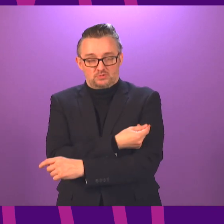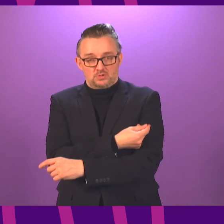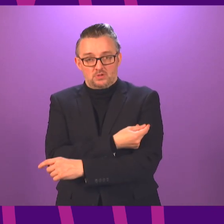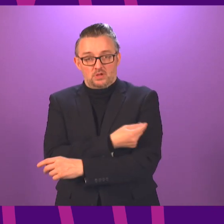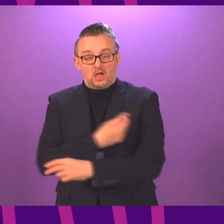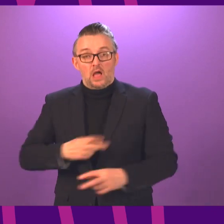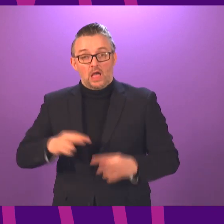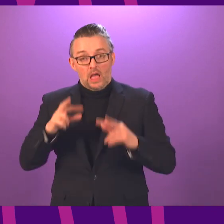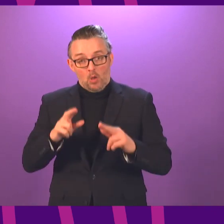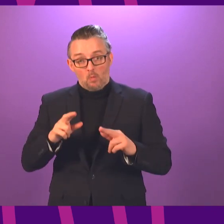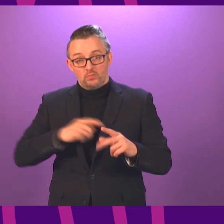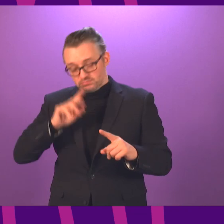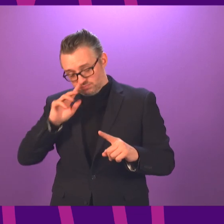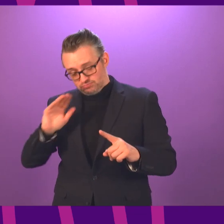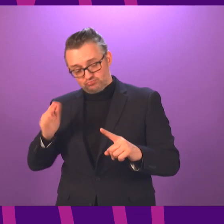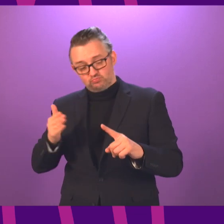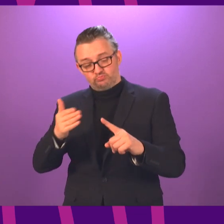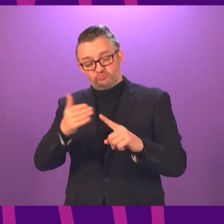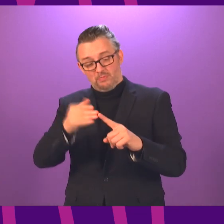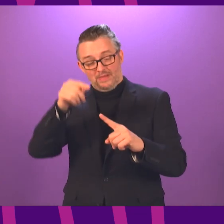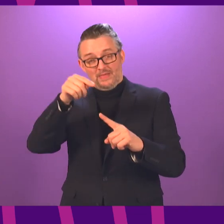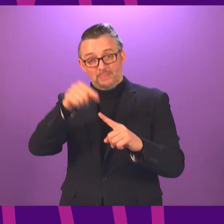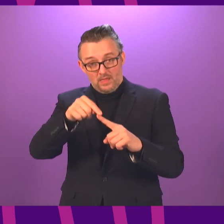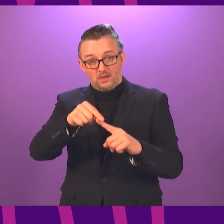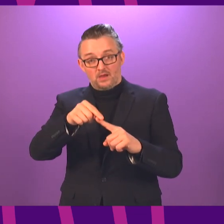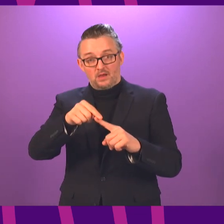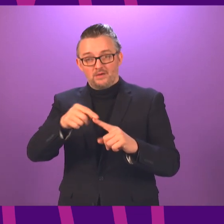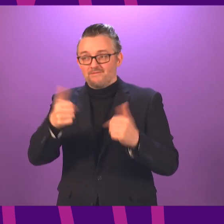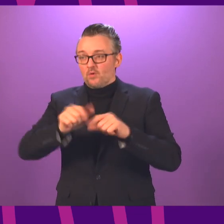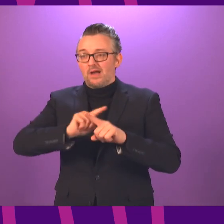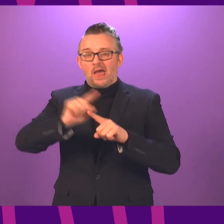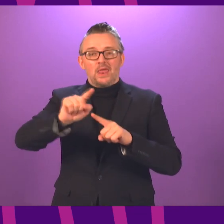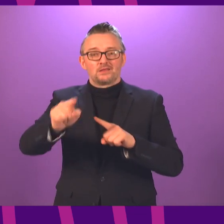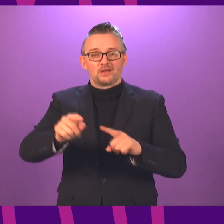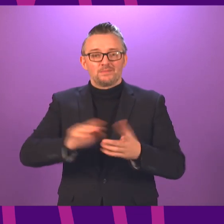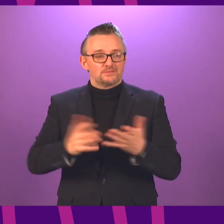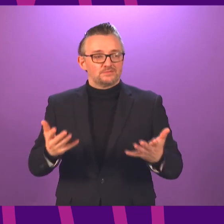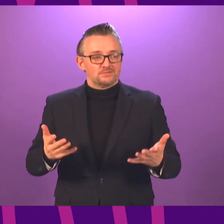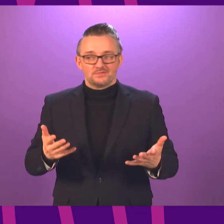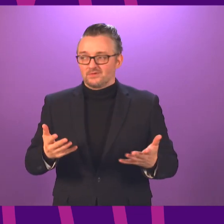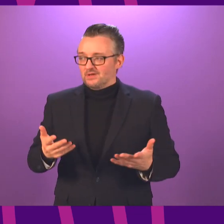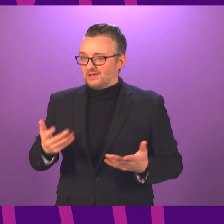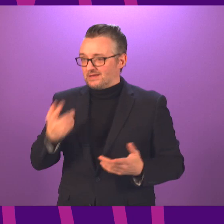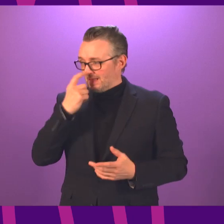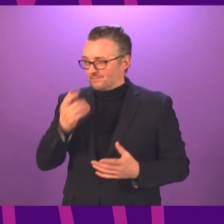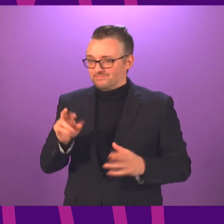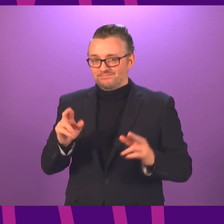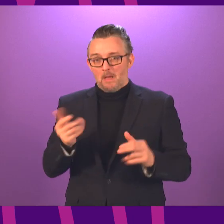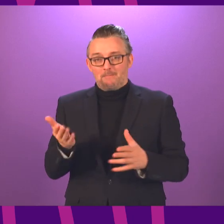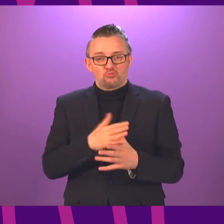will get us to a position later this year when we will be able to have something close